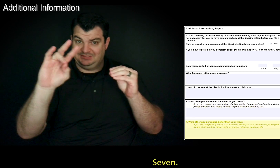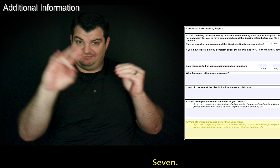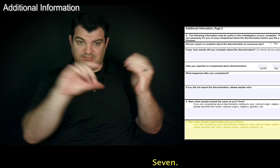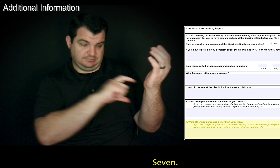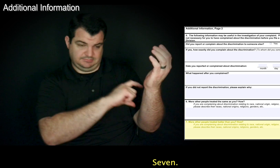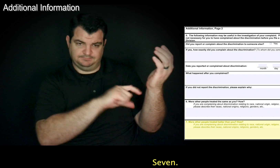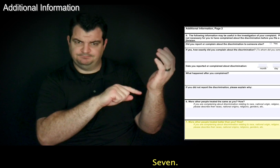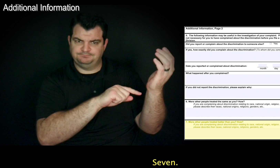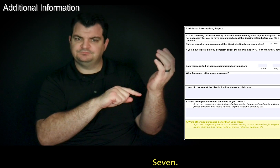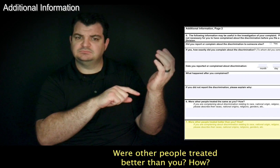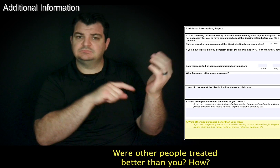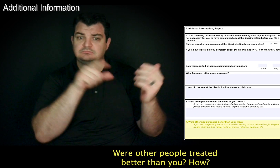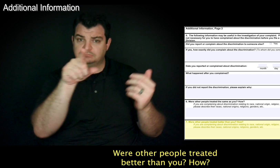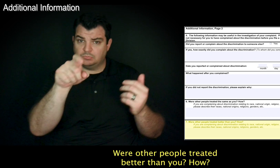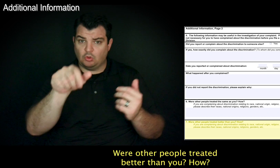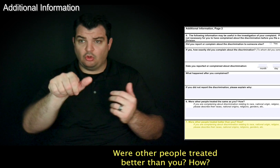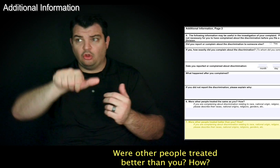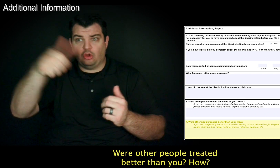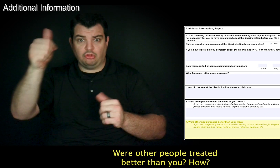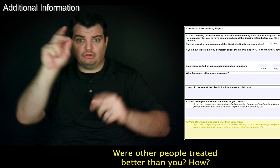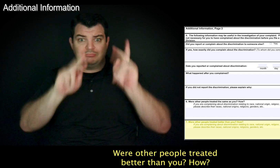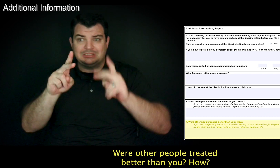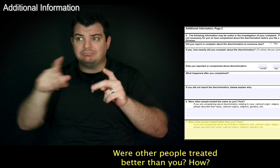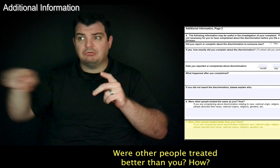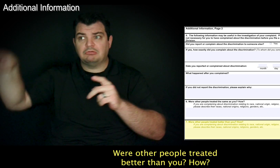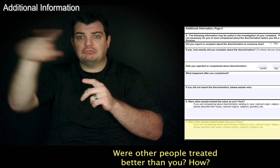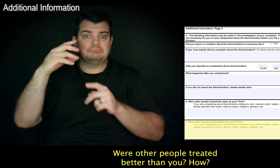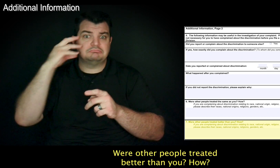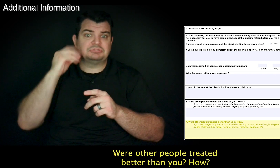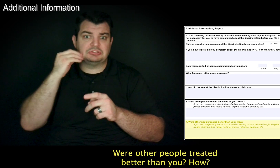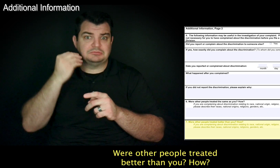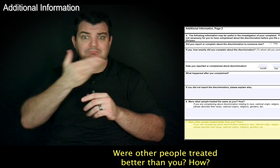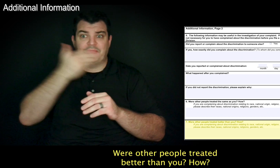Seven. Were other people treated better than you? How?